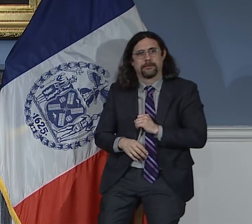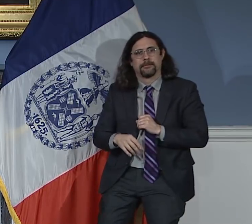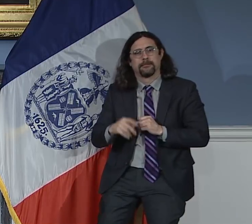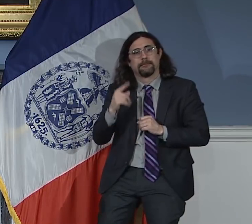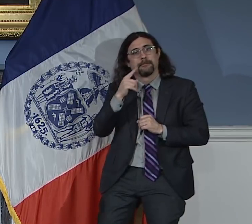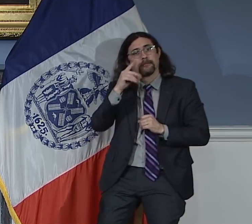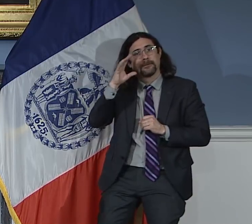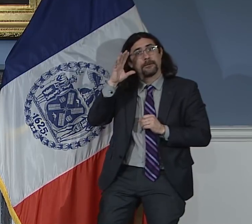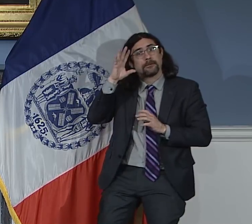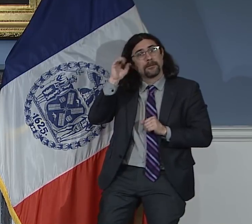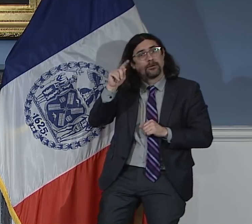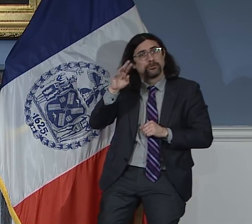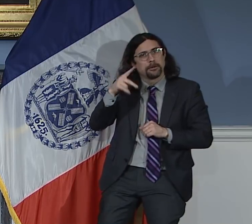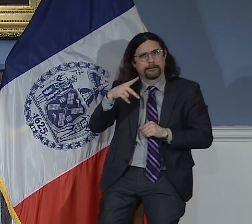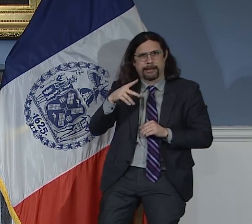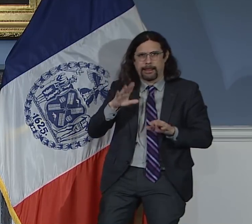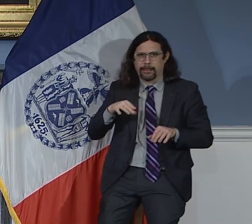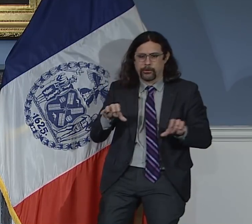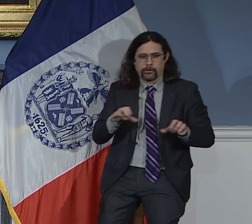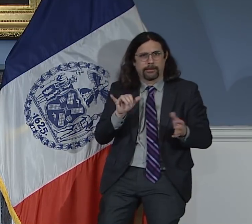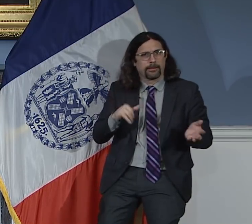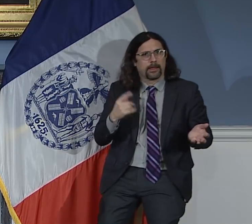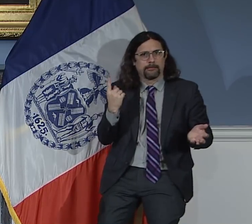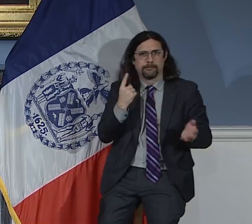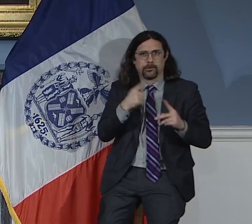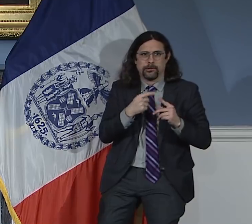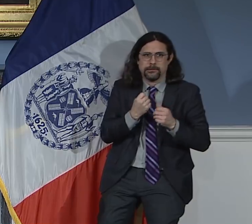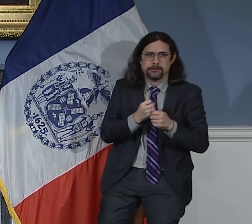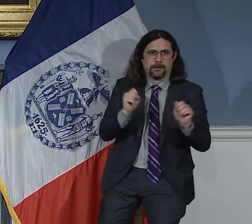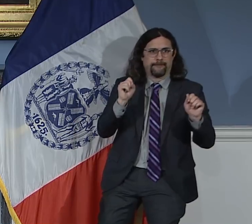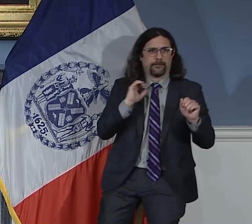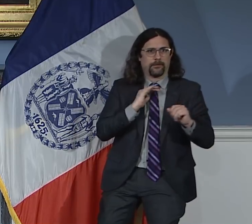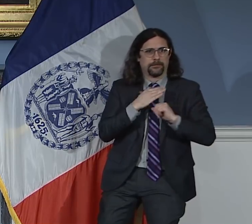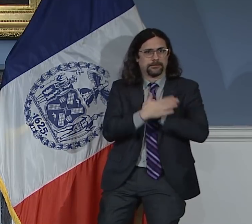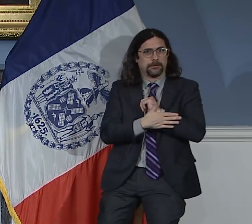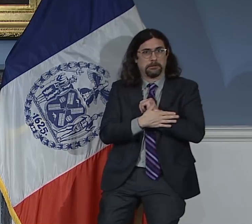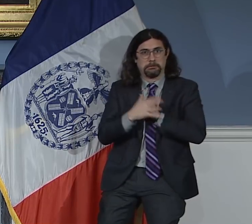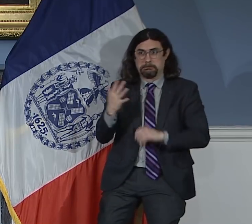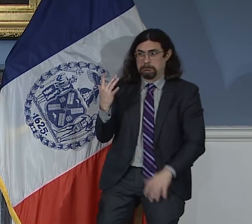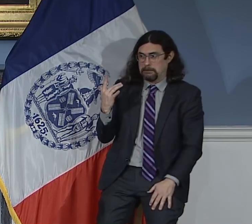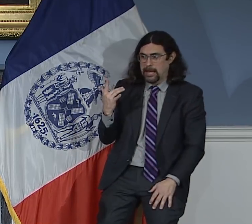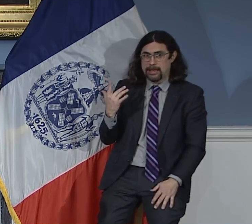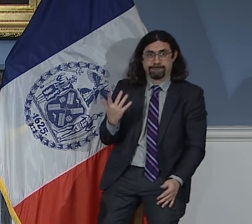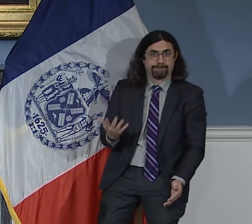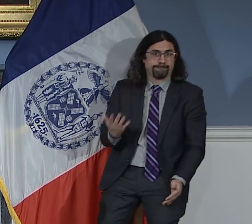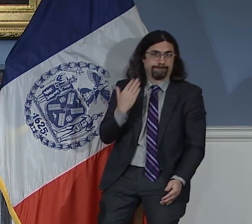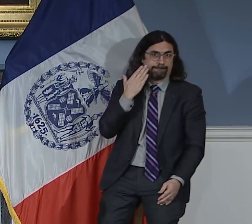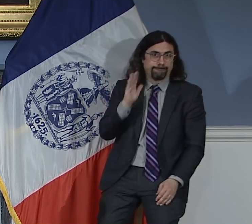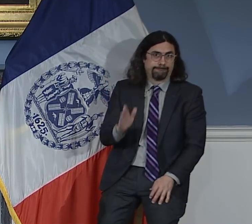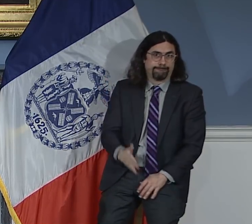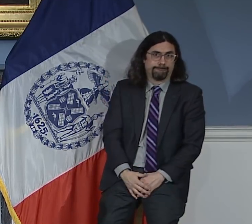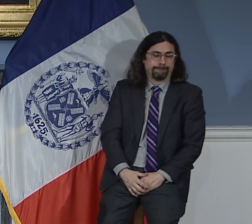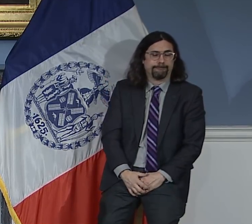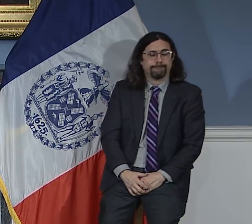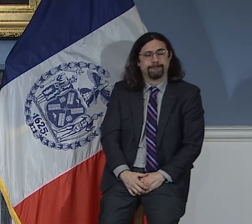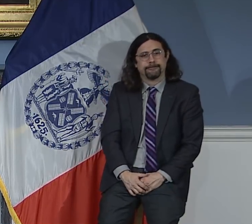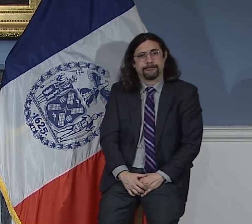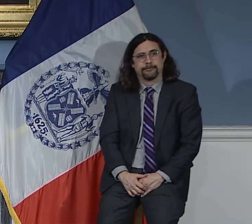TRANSFORMED THE PEOPLE AND TRANSFORMED THE COUNTRY LITERALLY. PRESIDENT TRUMP ISOT N DOING THAT NOW FOR REASONS THAT AR E AOLBSUTY EL